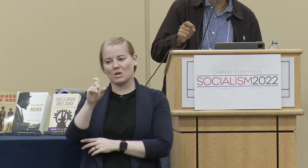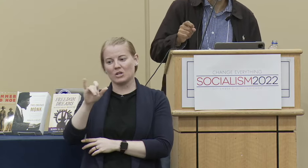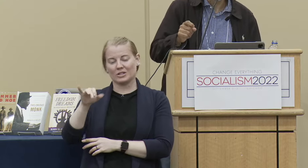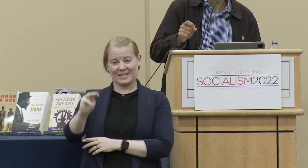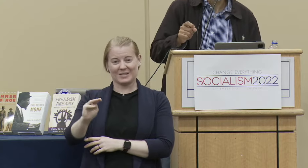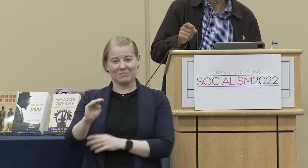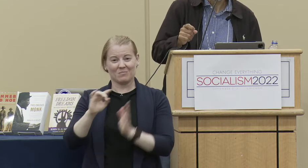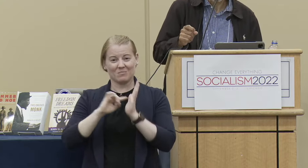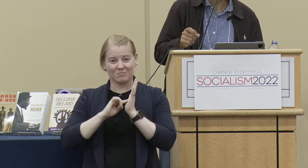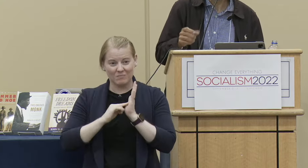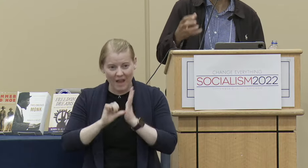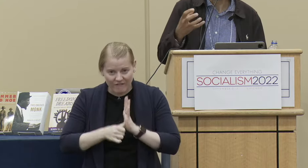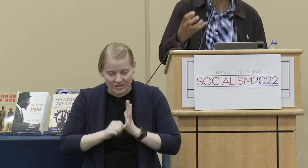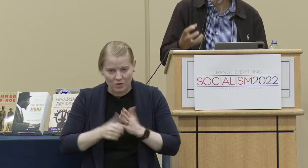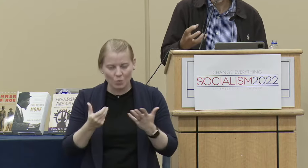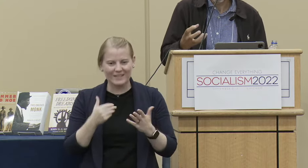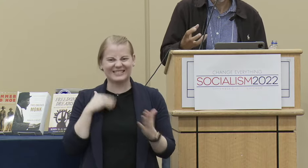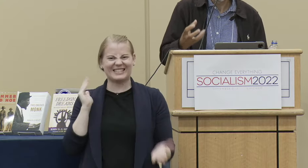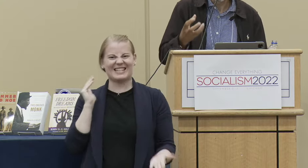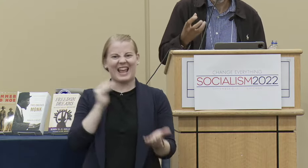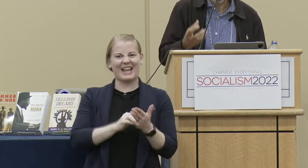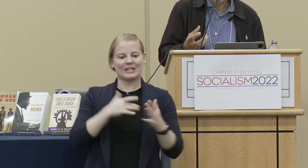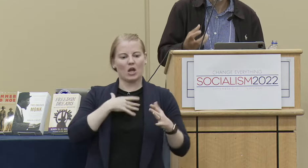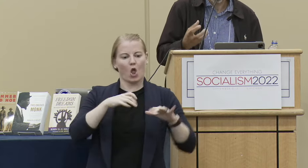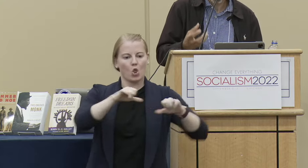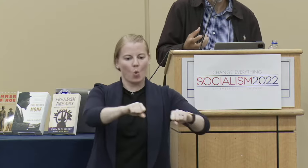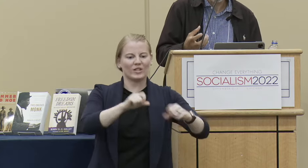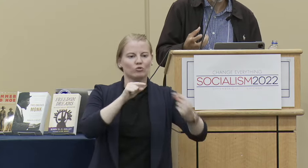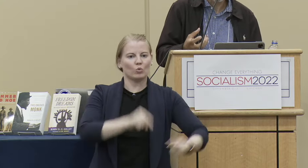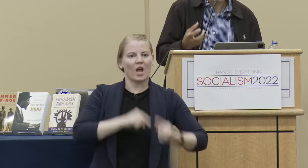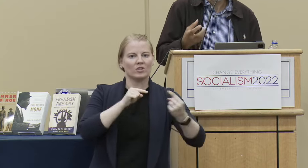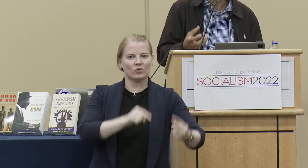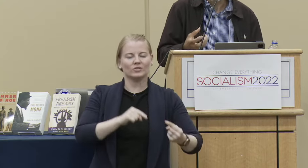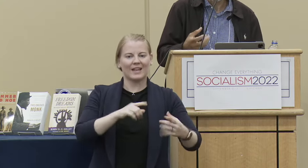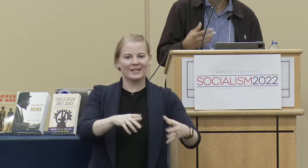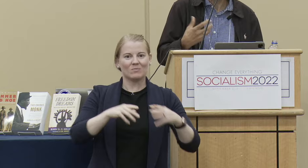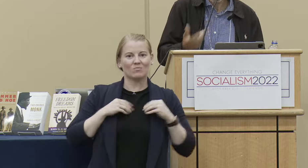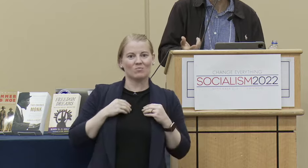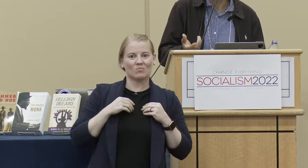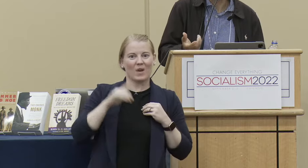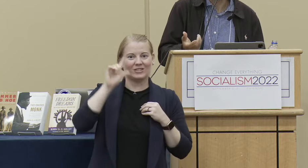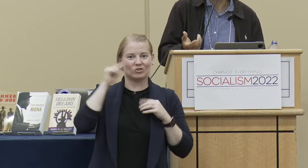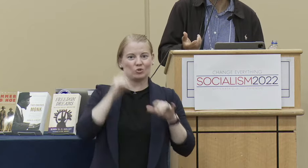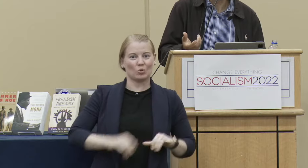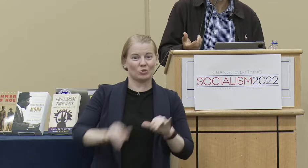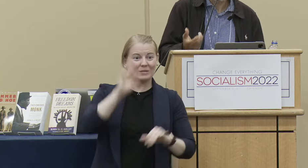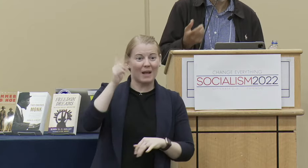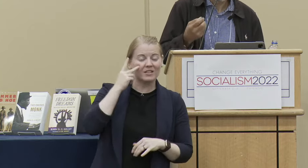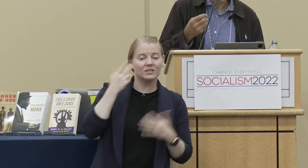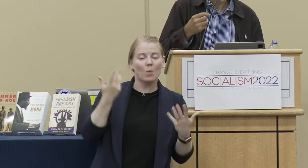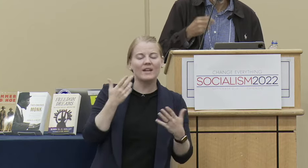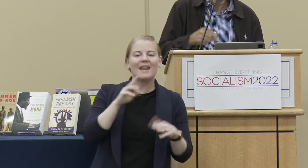Robinson points out in Black Marxism, the anticapitalist and anticolonial struggles that often embraced socialist